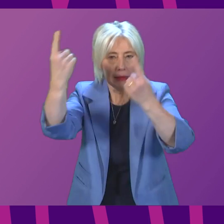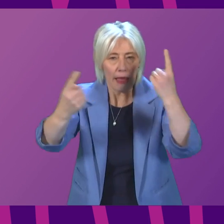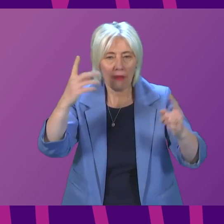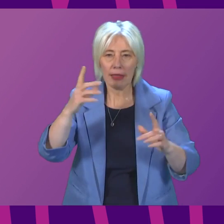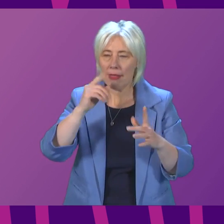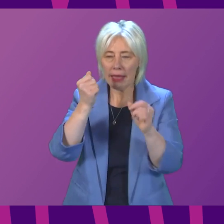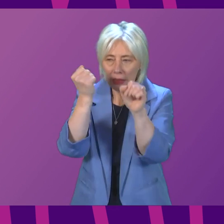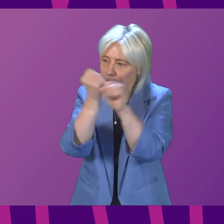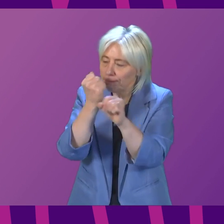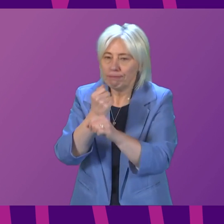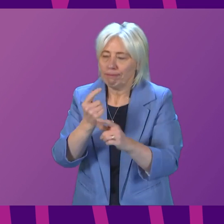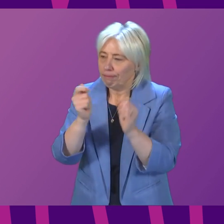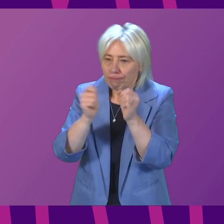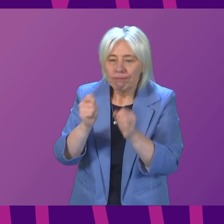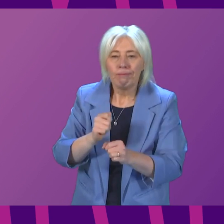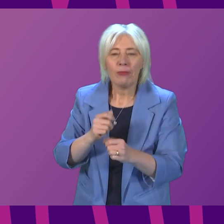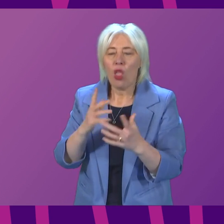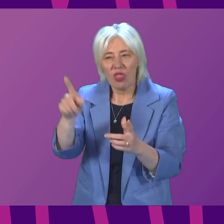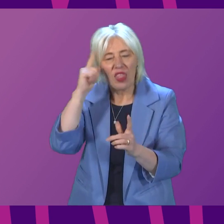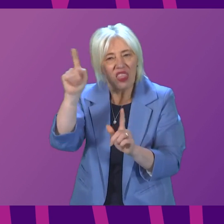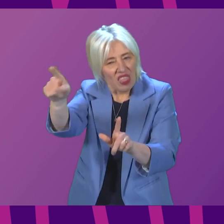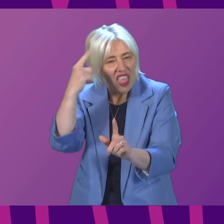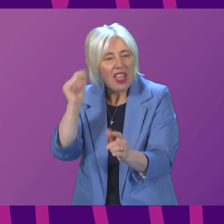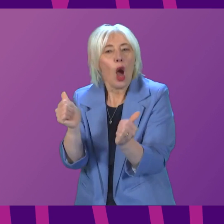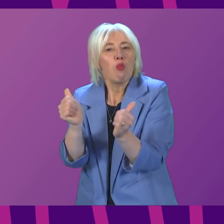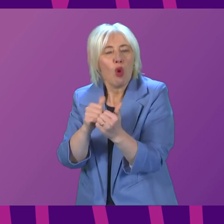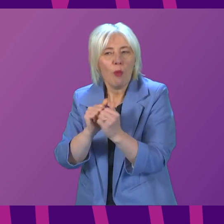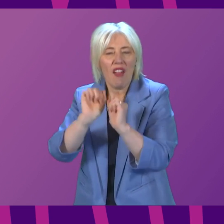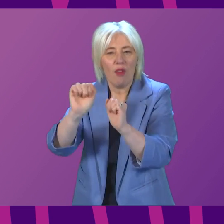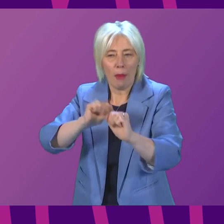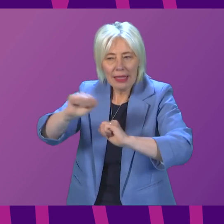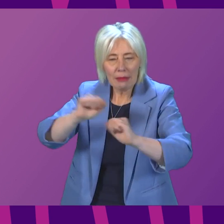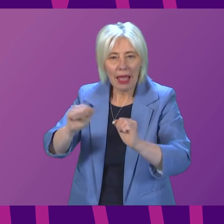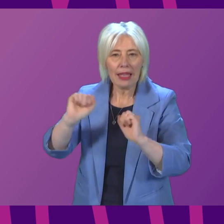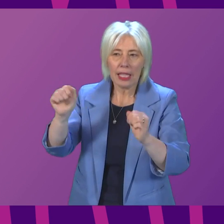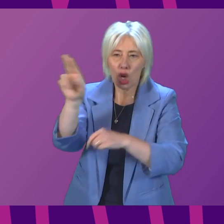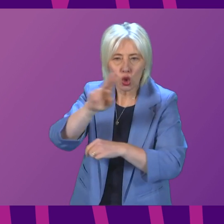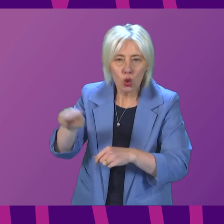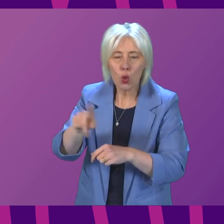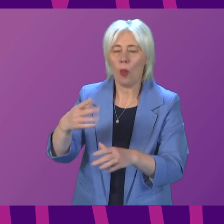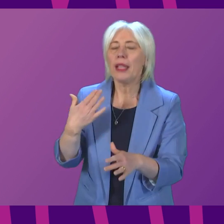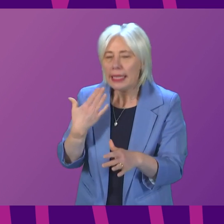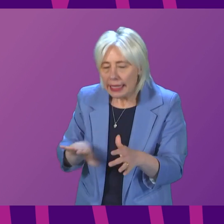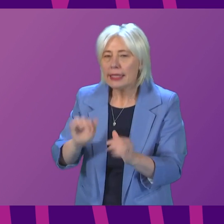measures that they think appropriate for any spaces in the education setting that they think require those.